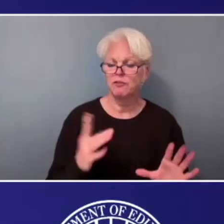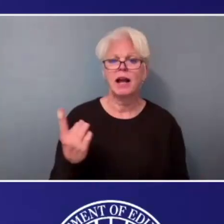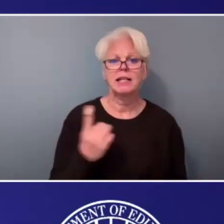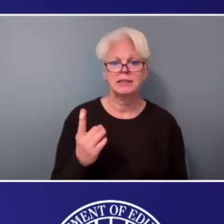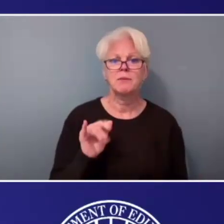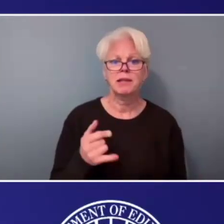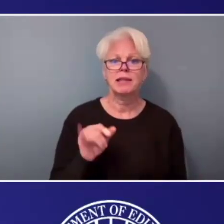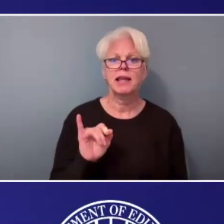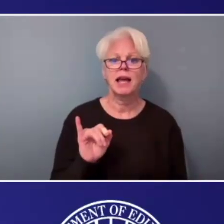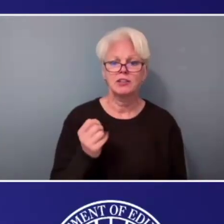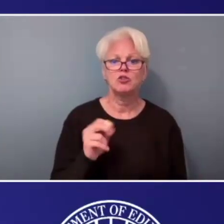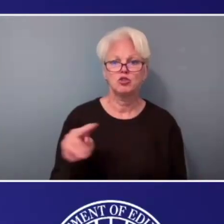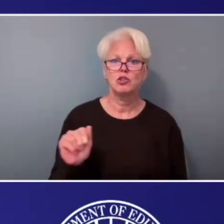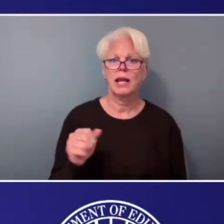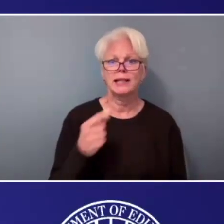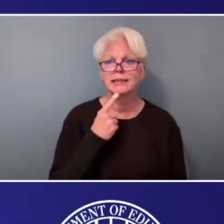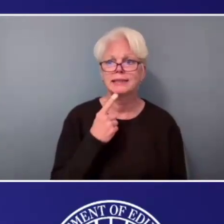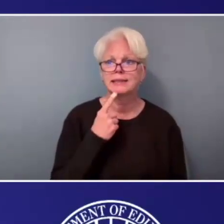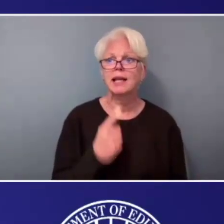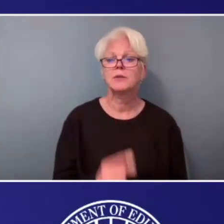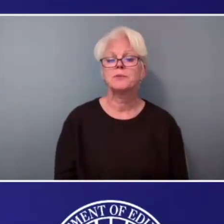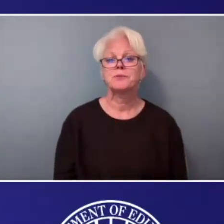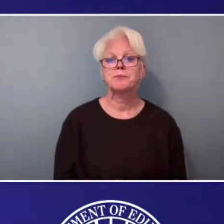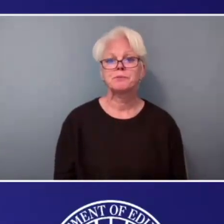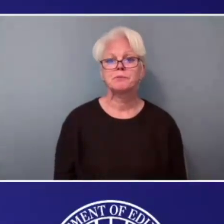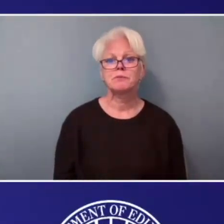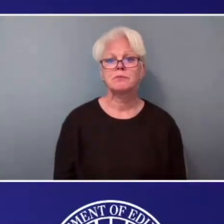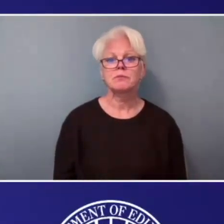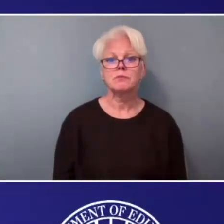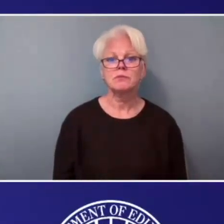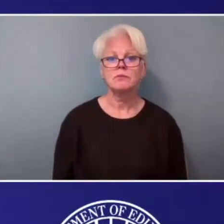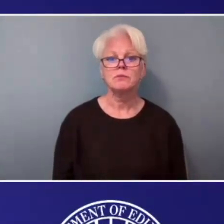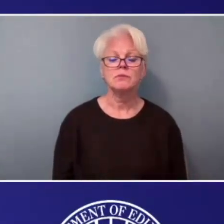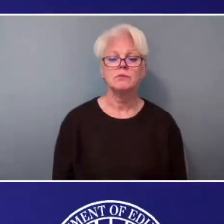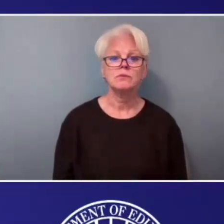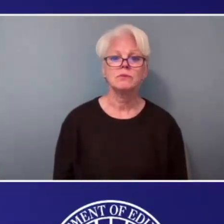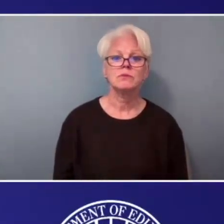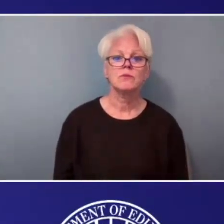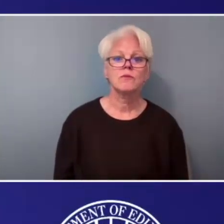had spoken. The possible issue that,